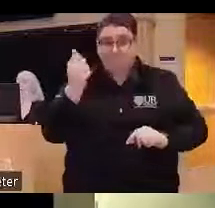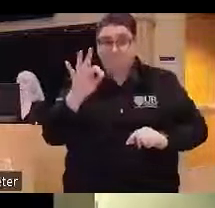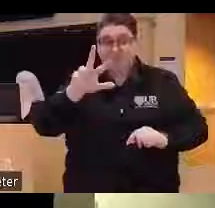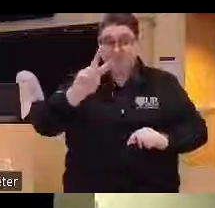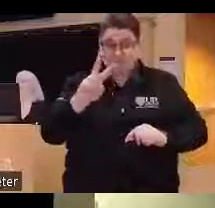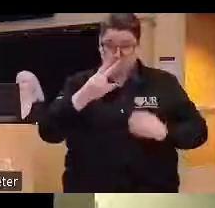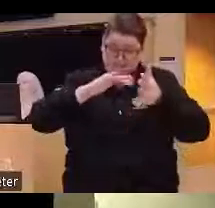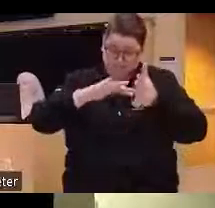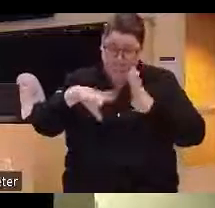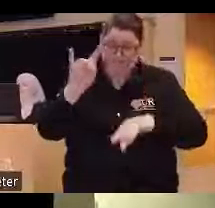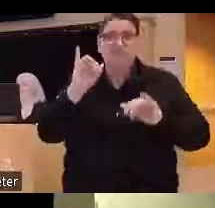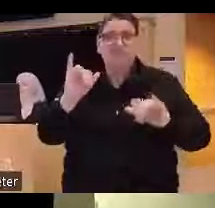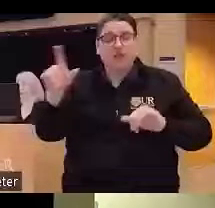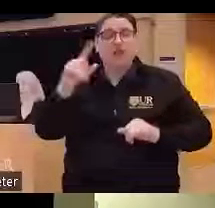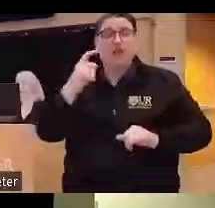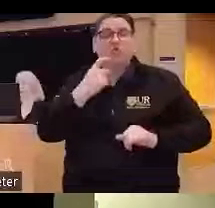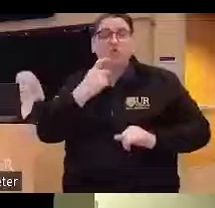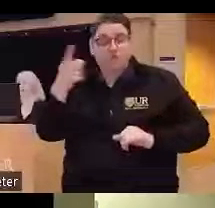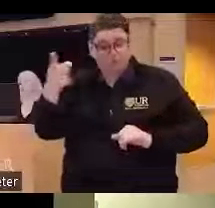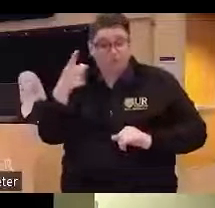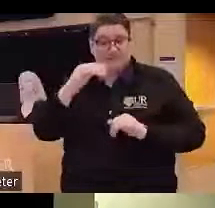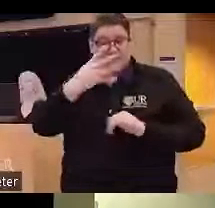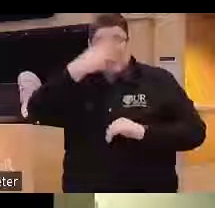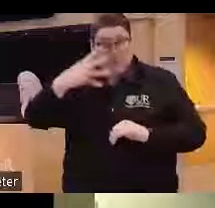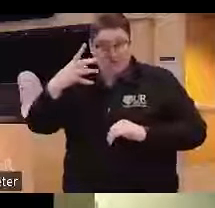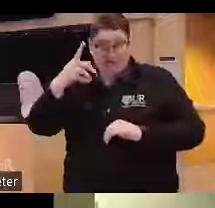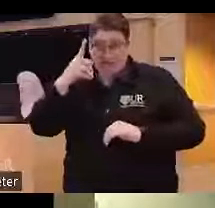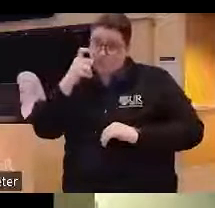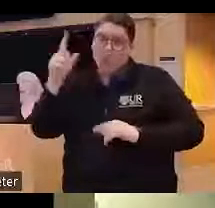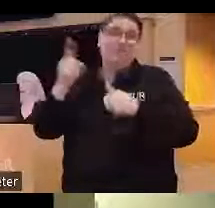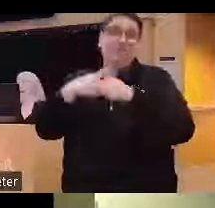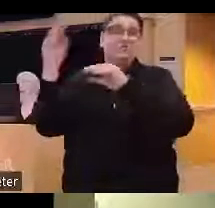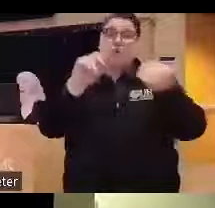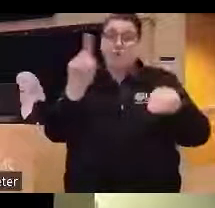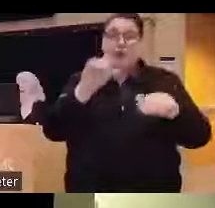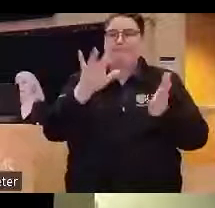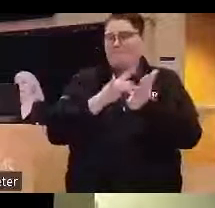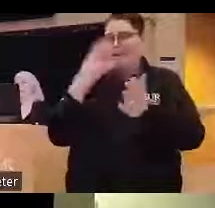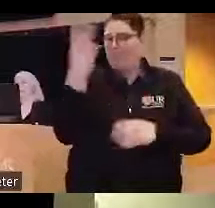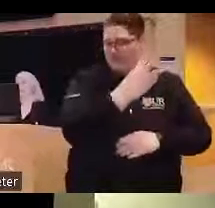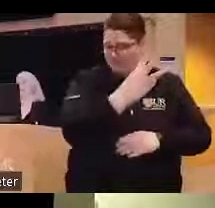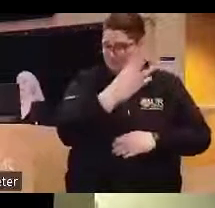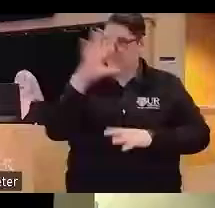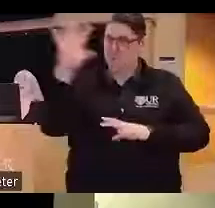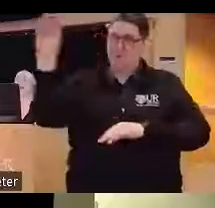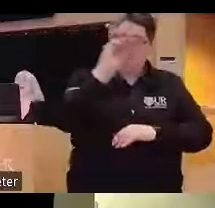that the Norwegian immigrants who first went to the Midwest and their children were twice as